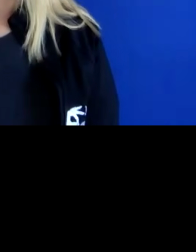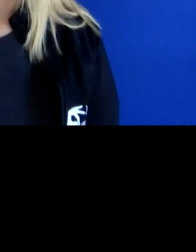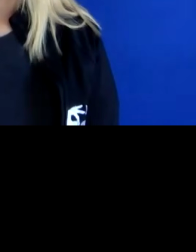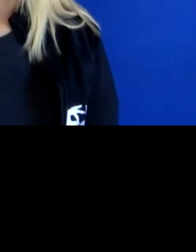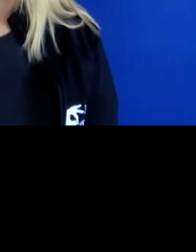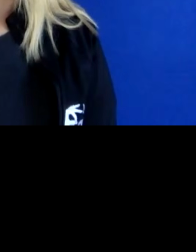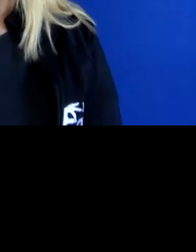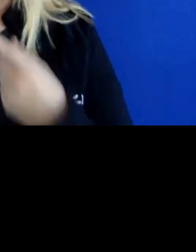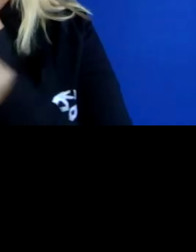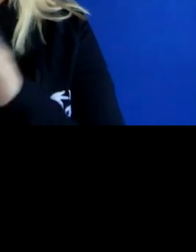You might as well try that first.